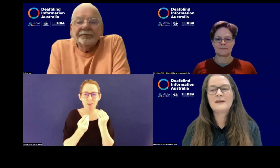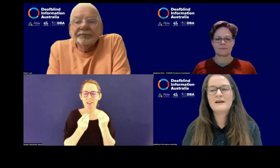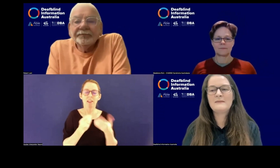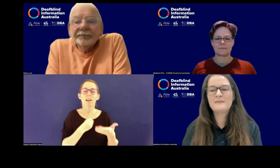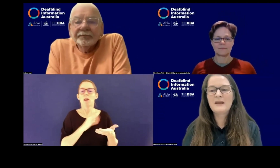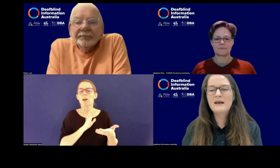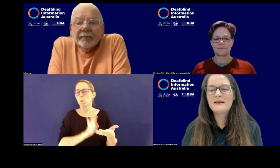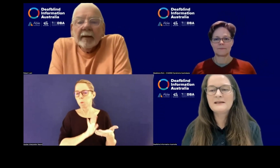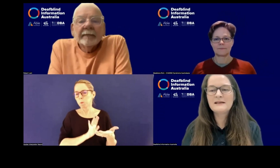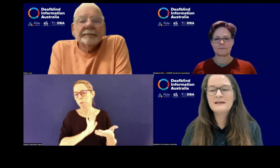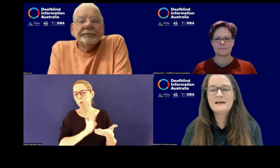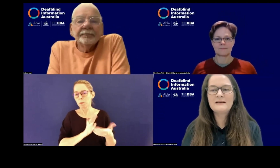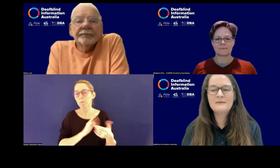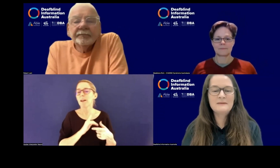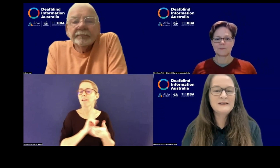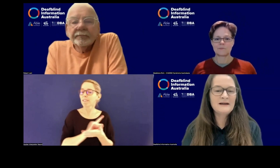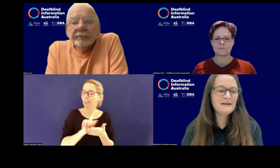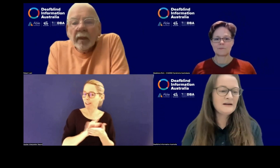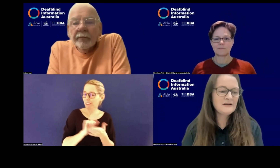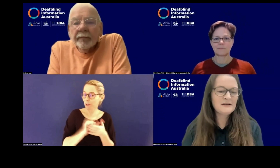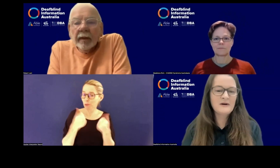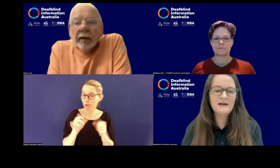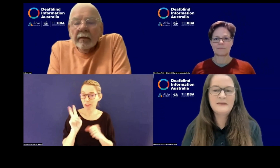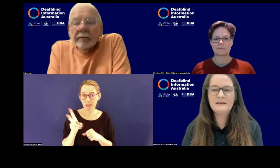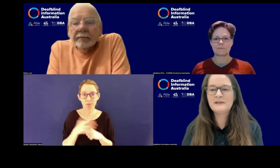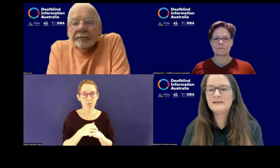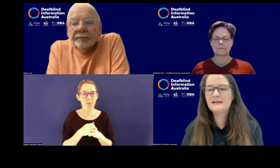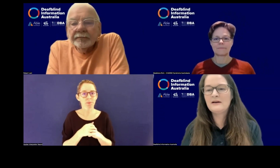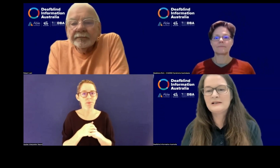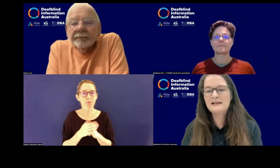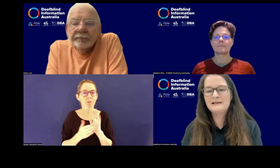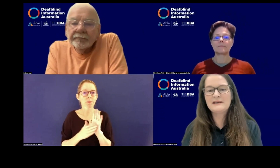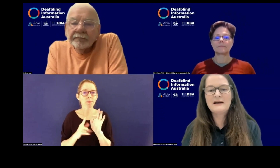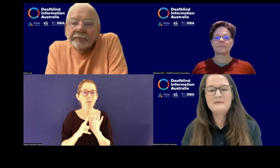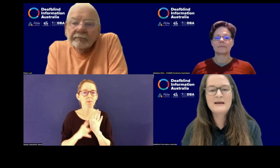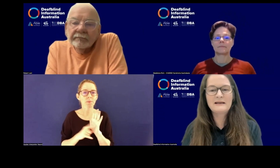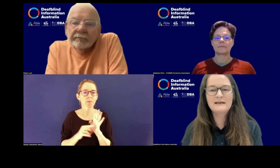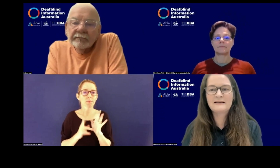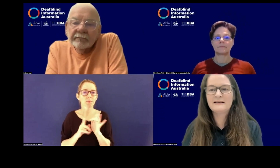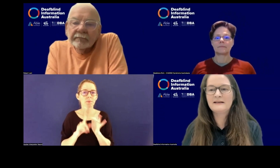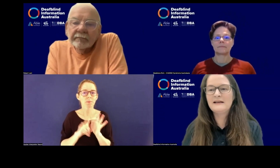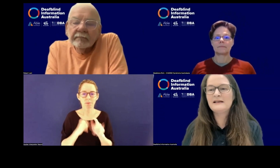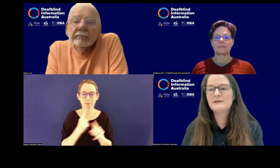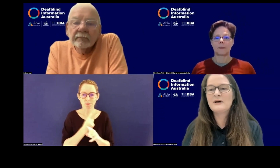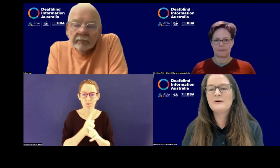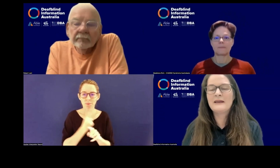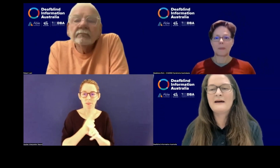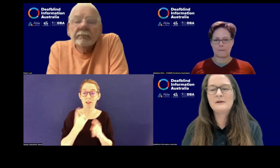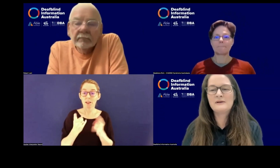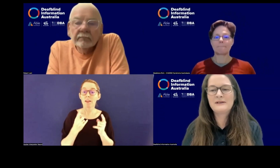There's another website I use quite a bit with the Auslan Signbank as well, that will